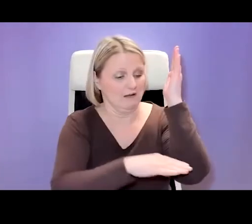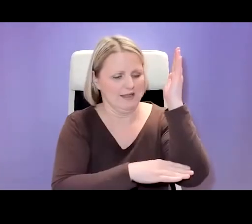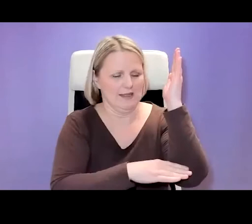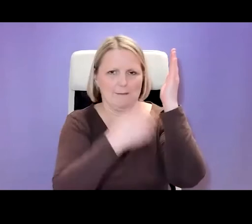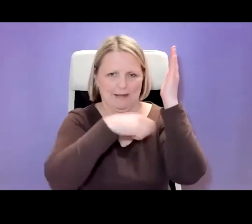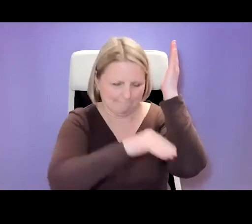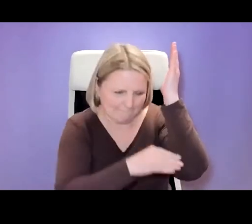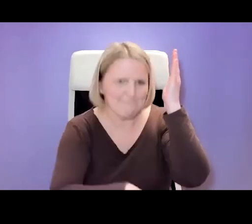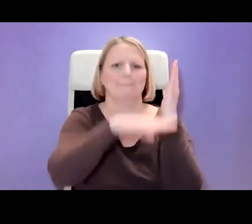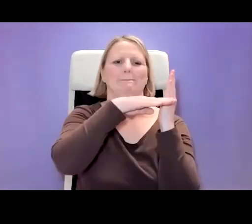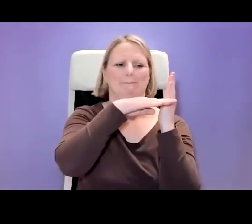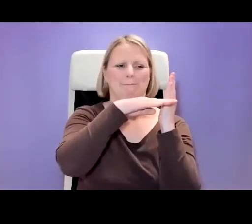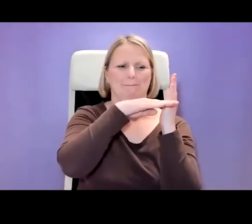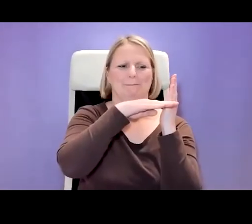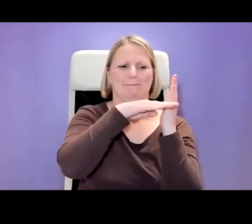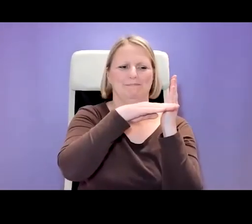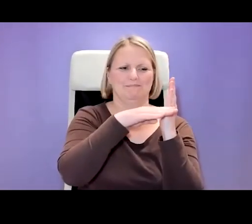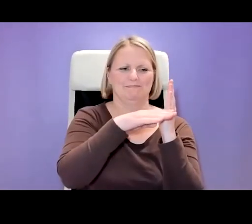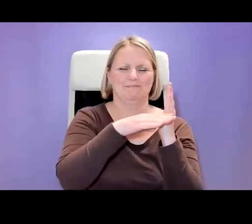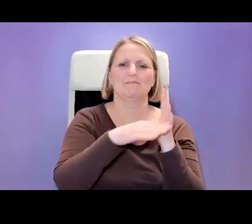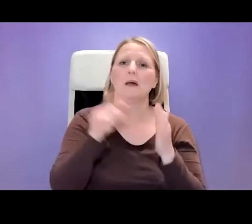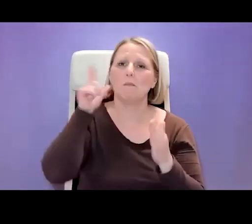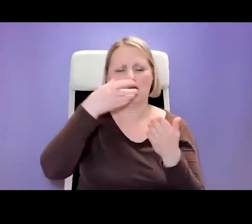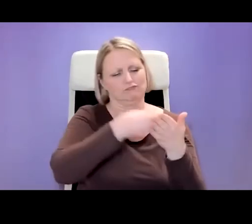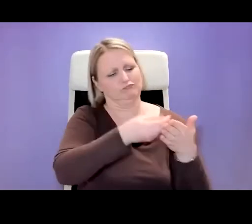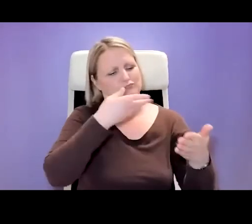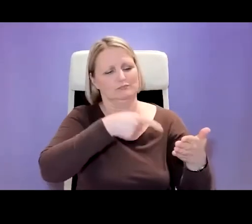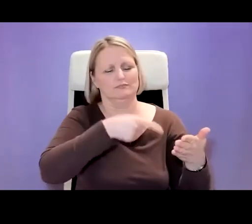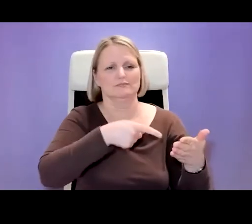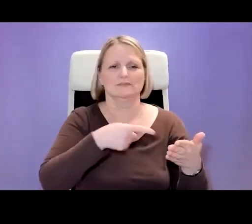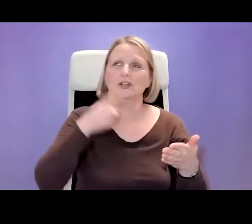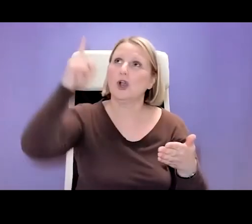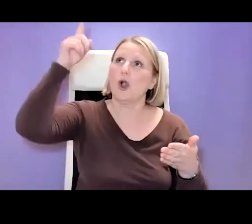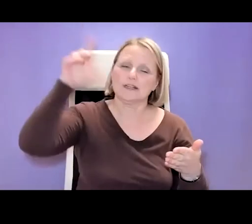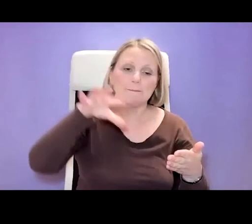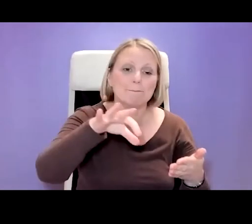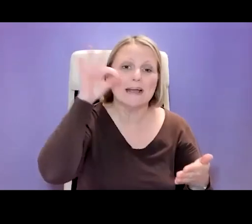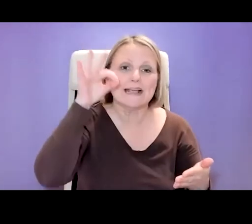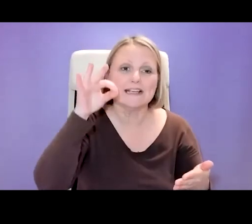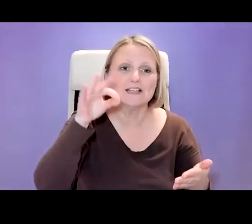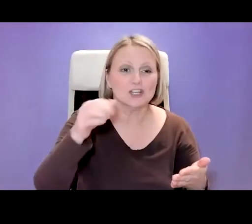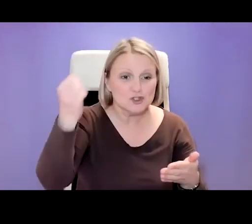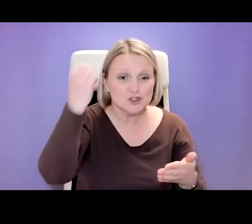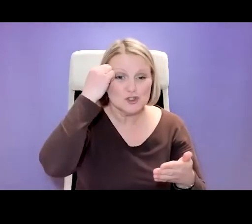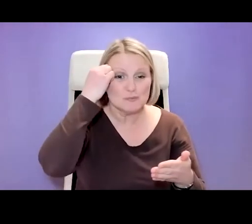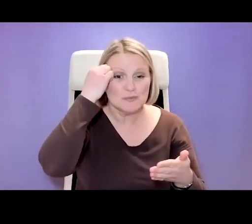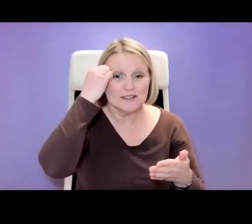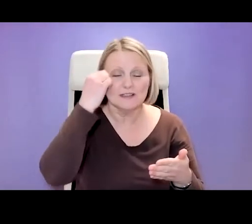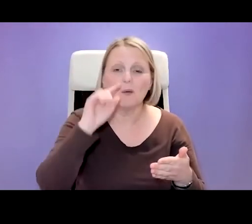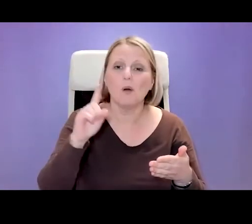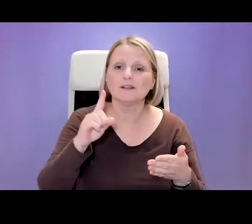Paul says "God chose what is foolish in the world to shame the wise. God chose what is weak in the world to shame the strong.